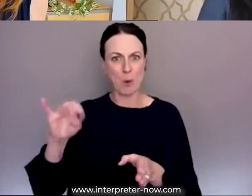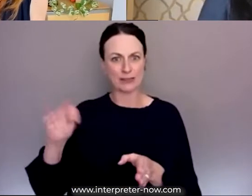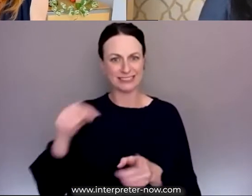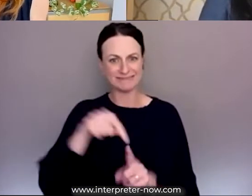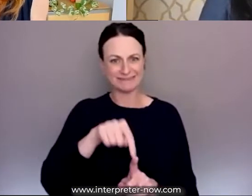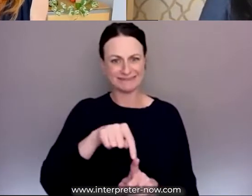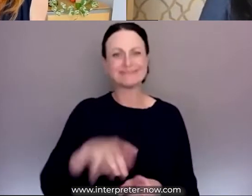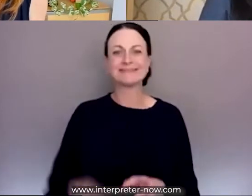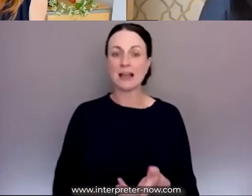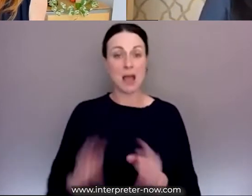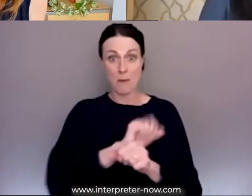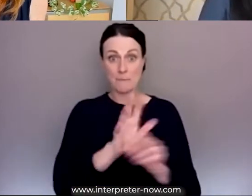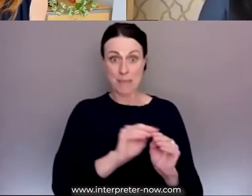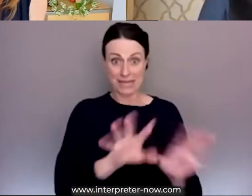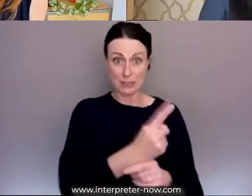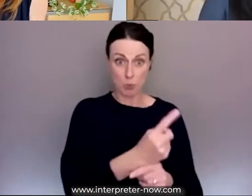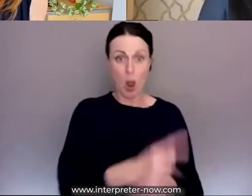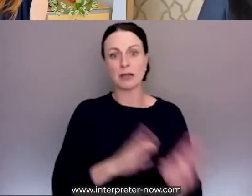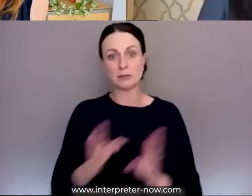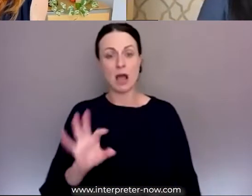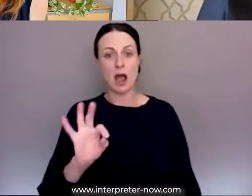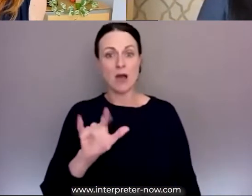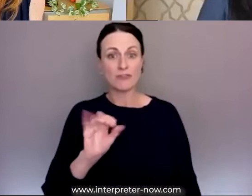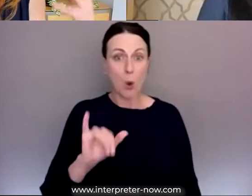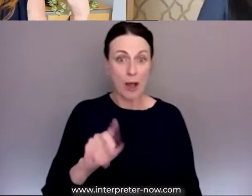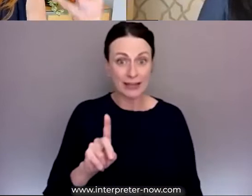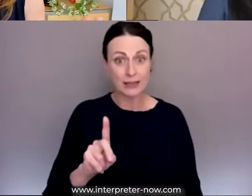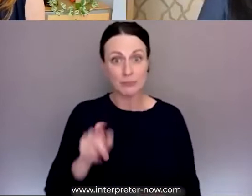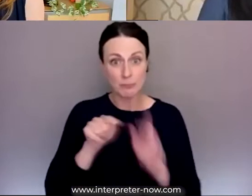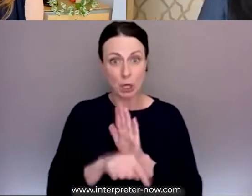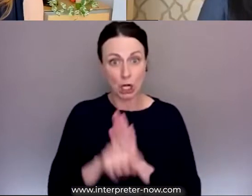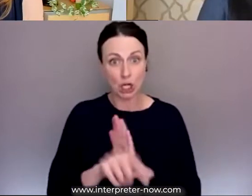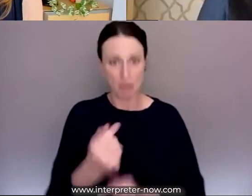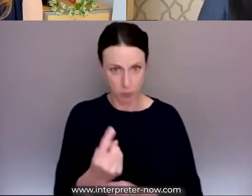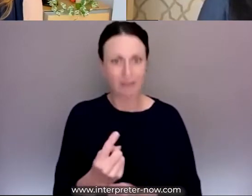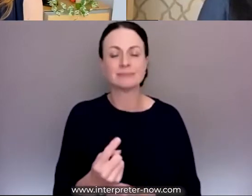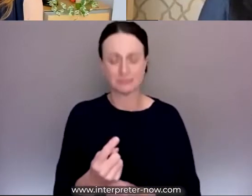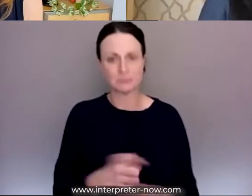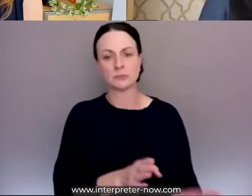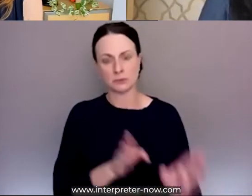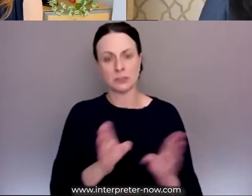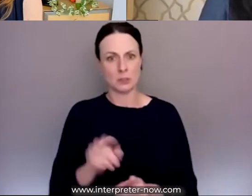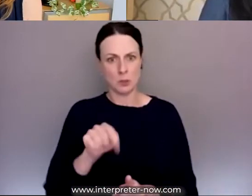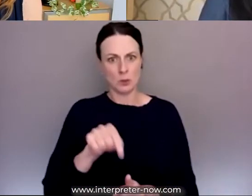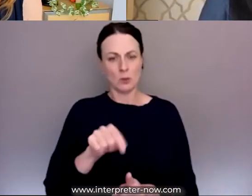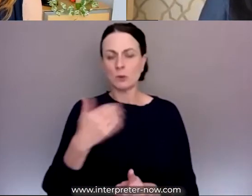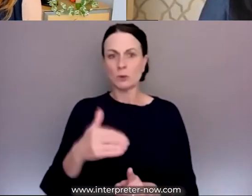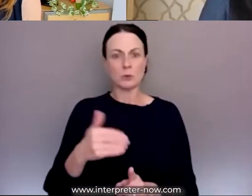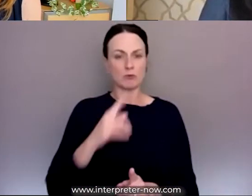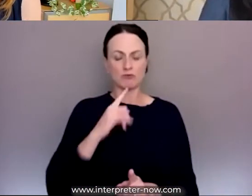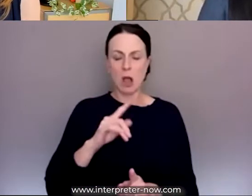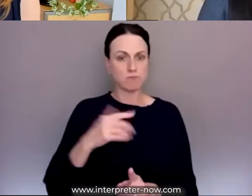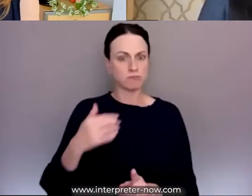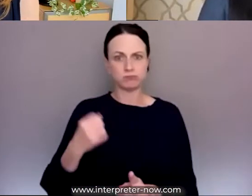Pandemic is one, George Floyd's murder, another where we had this real movement at the beginning,